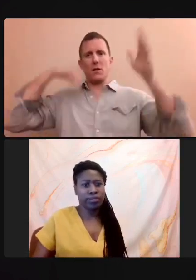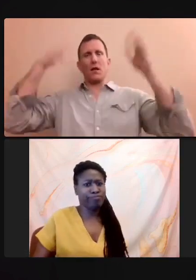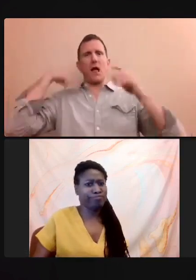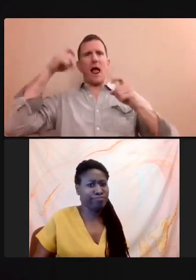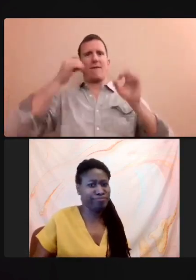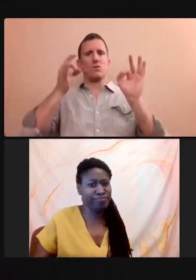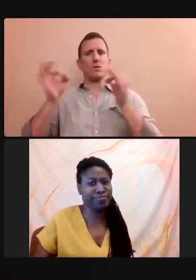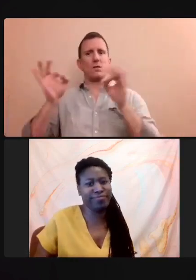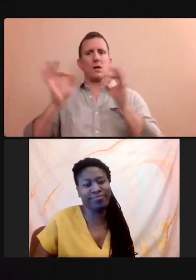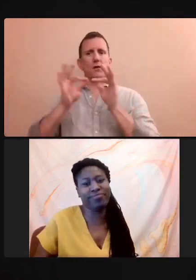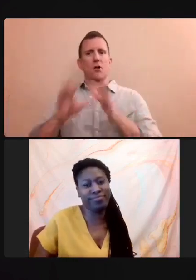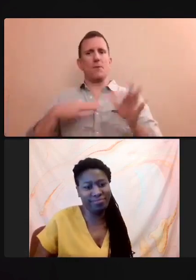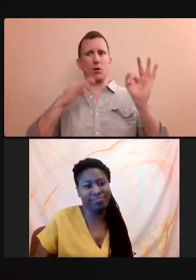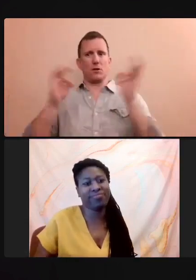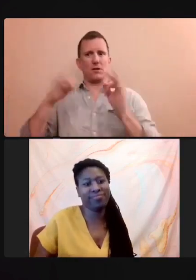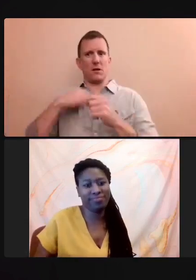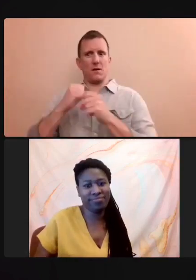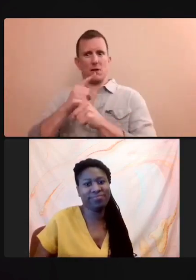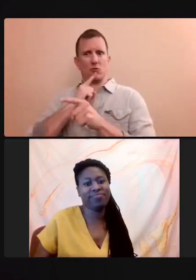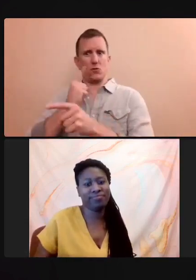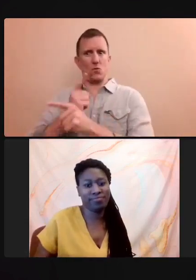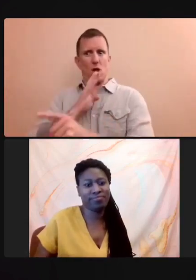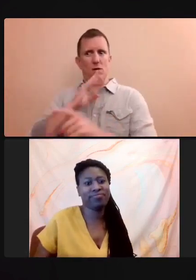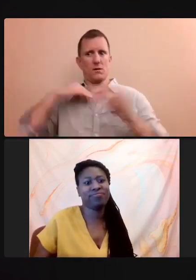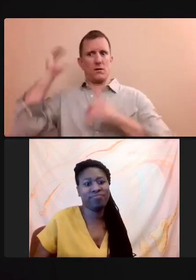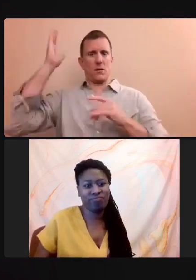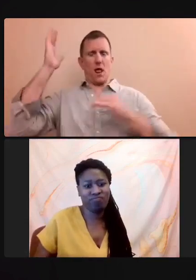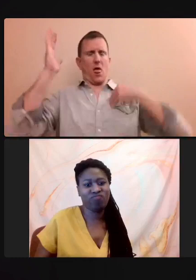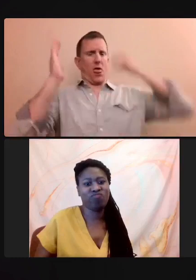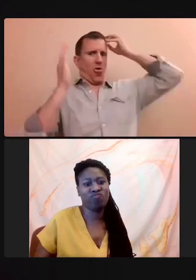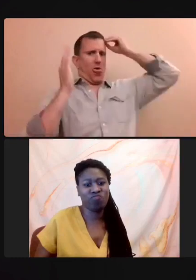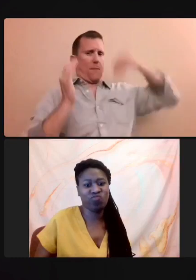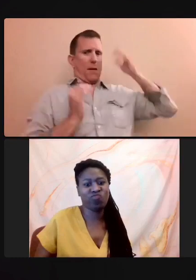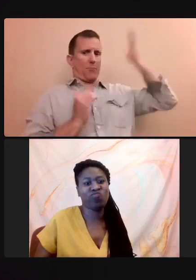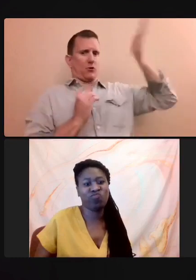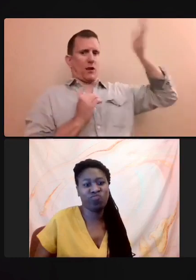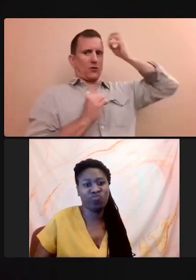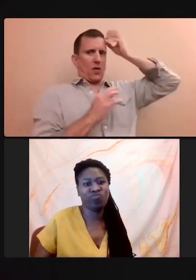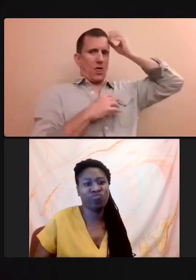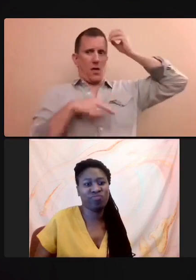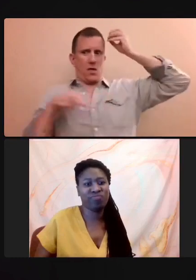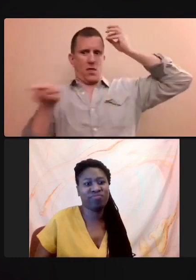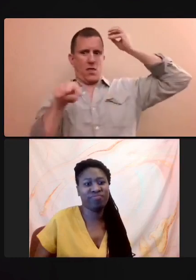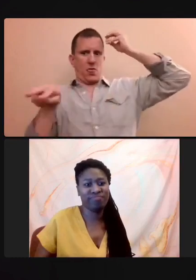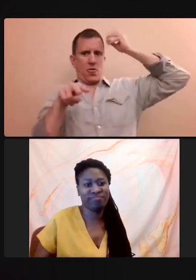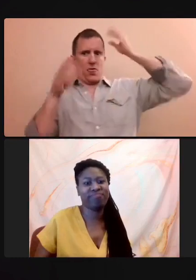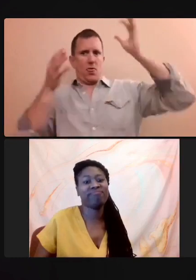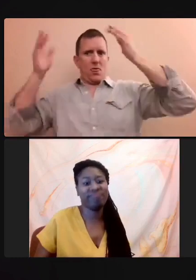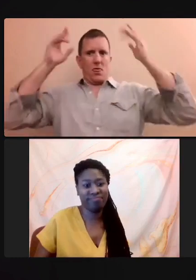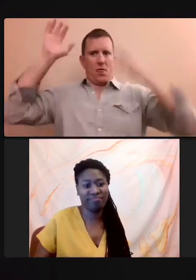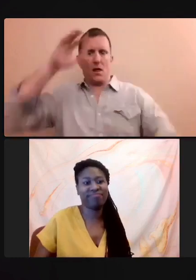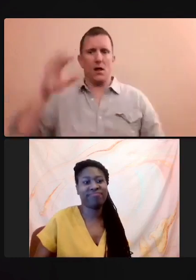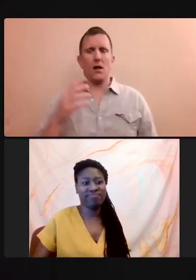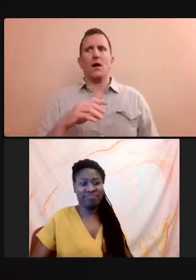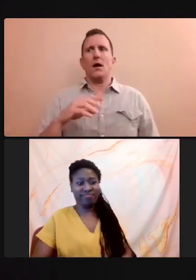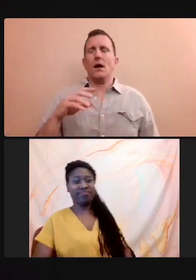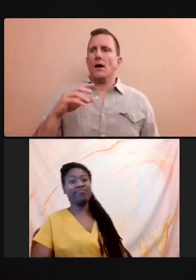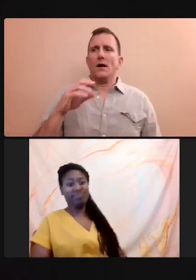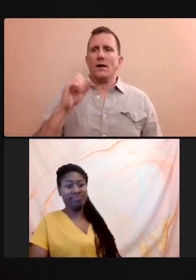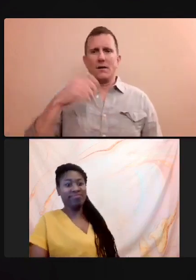If I can hear you would not. The point is, you didn't say what I was going to say, right? So then they're like, excuse me, interpreter. Interpreter, error. Right?